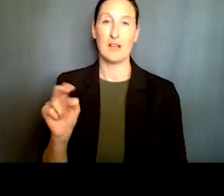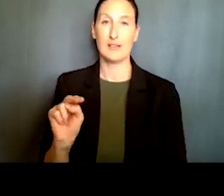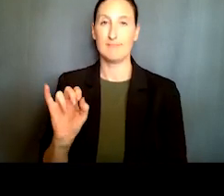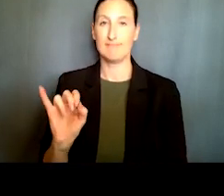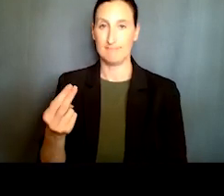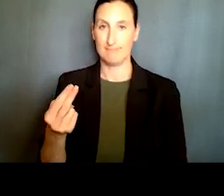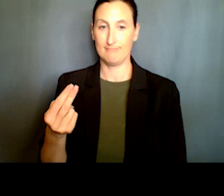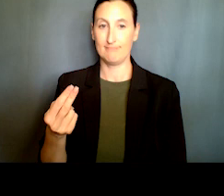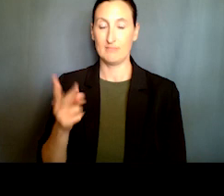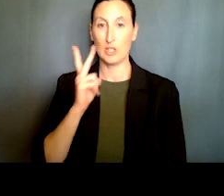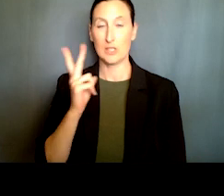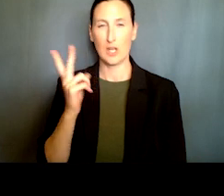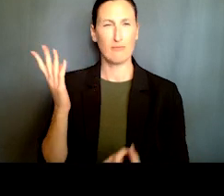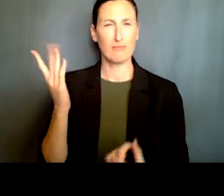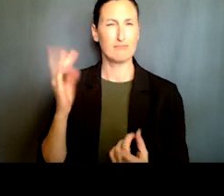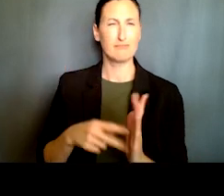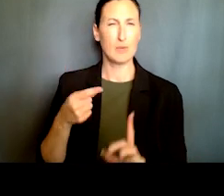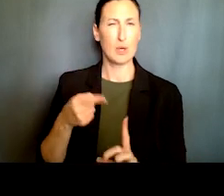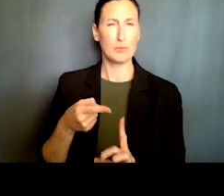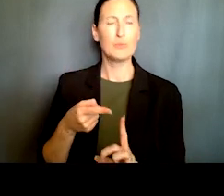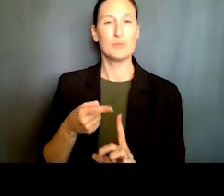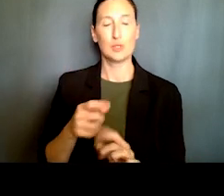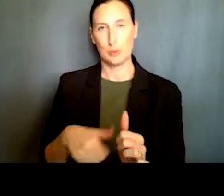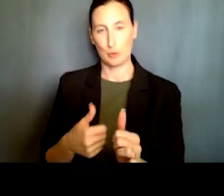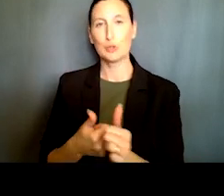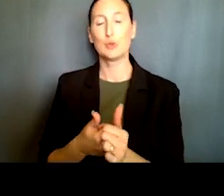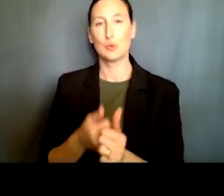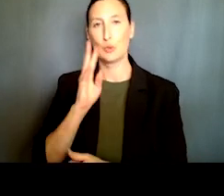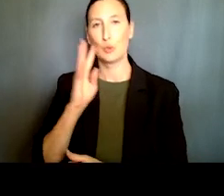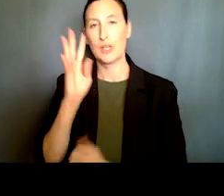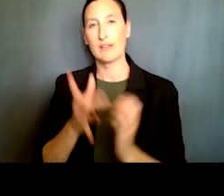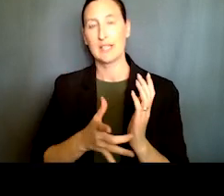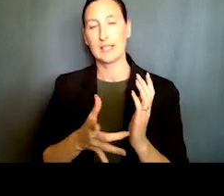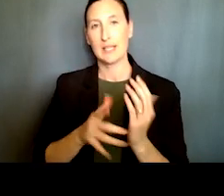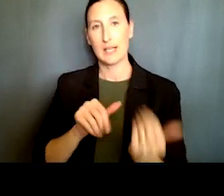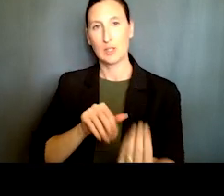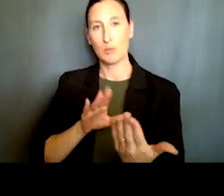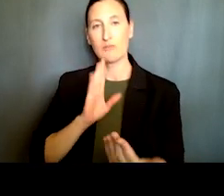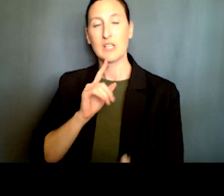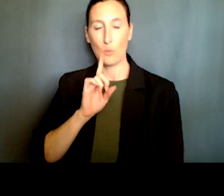As you can see, the purpose is to pursue creative technological approaches that address questions